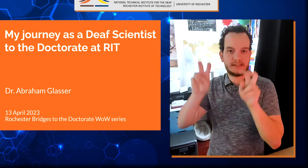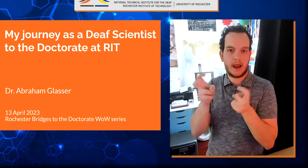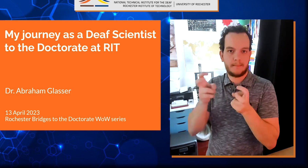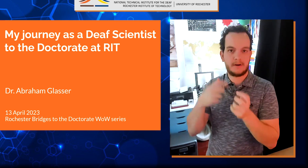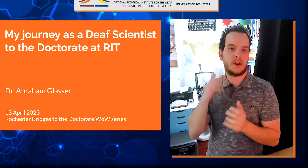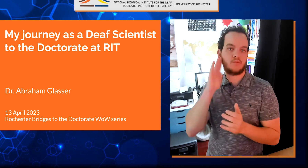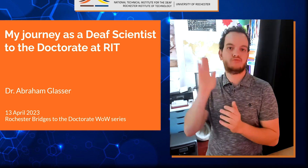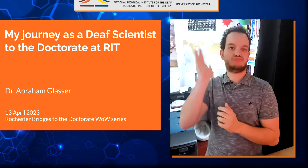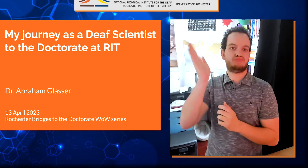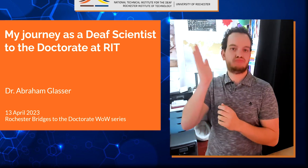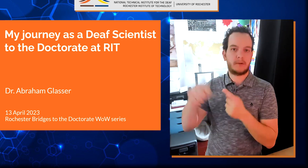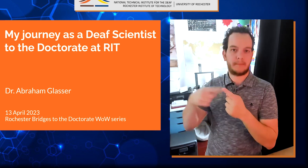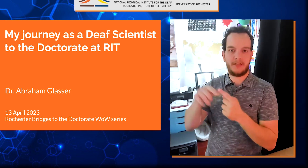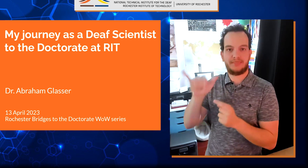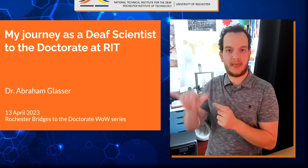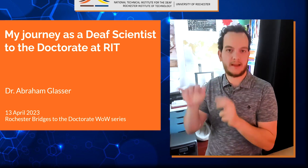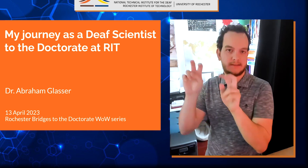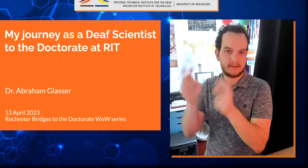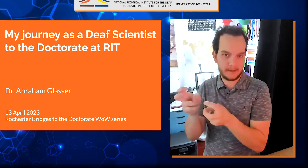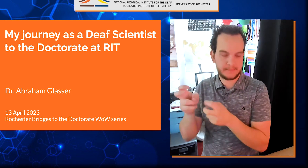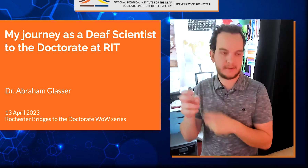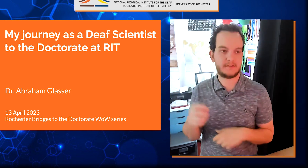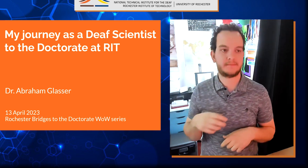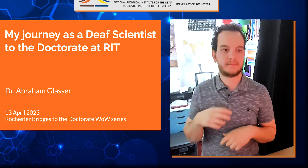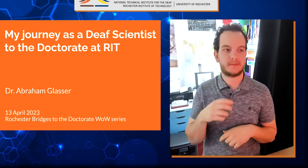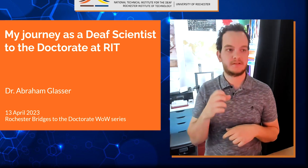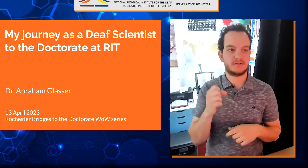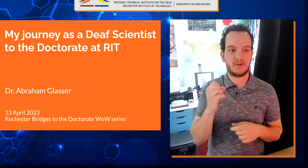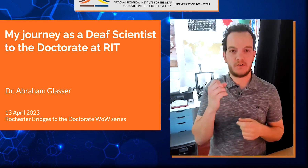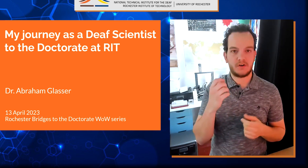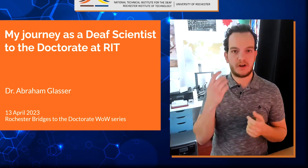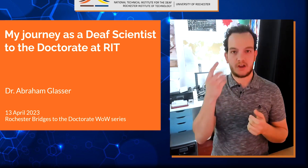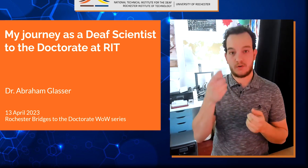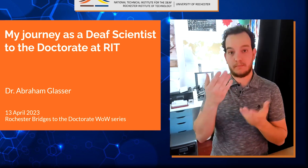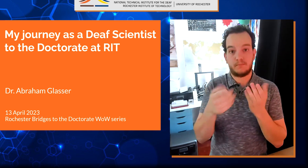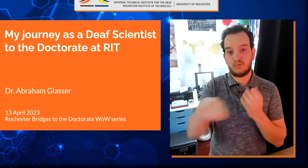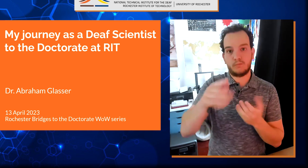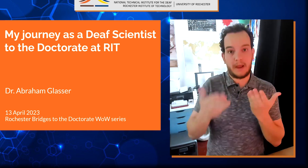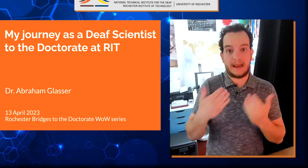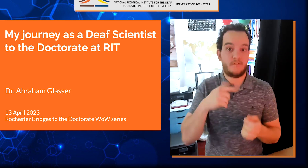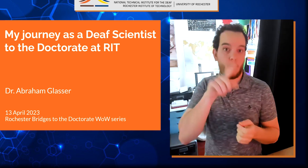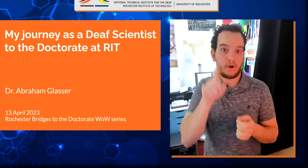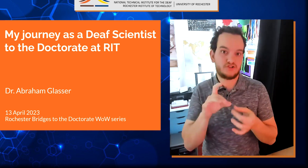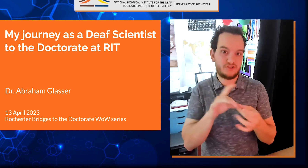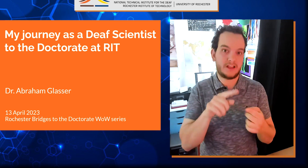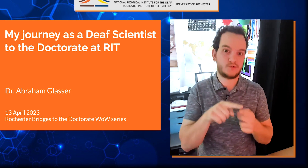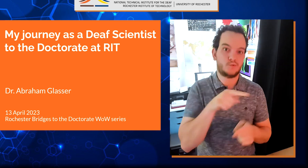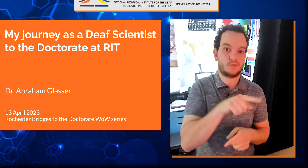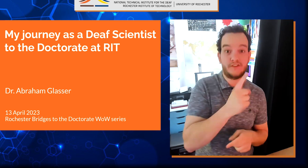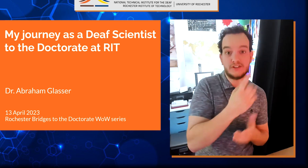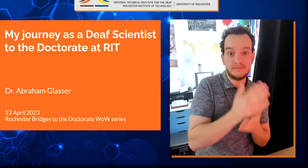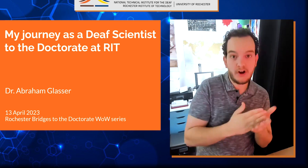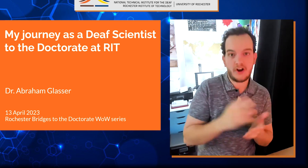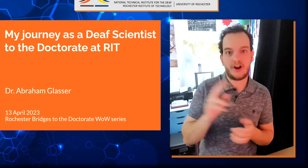And then I also will talk about my dissertation topic in the second half. You might have questions related